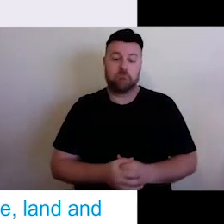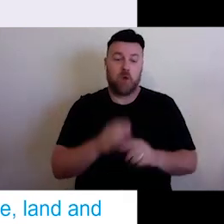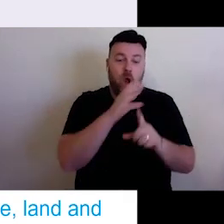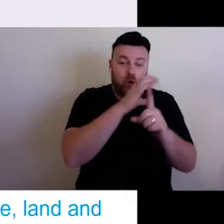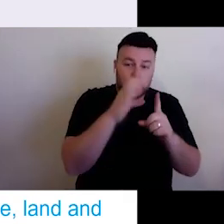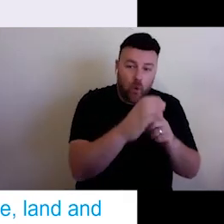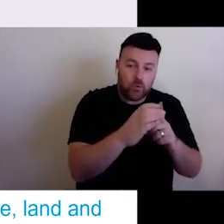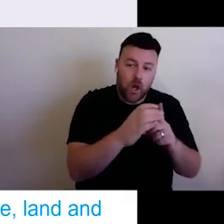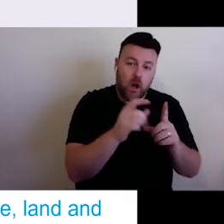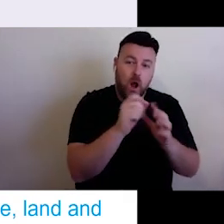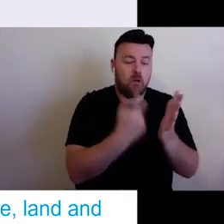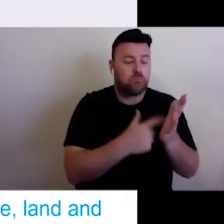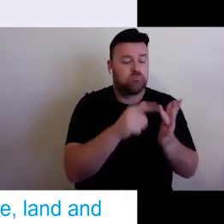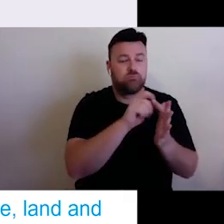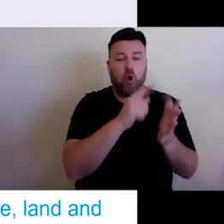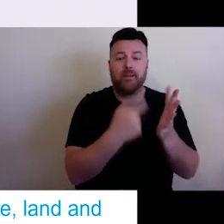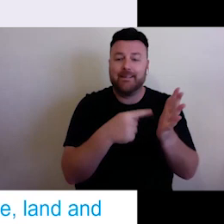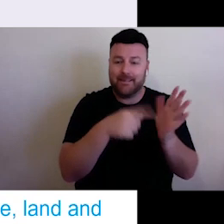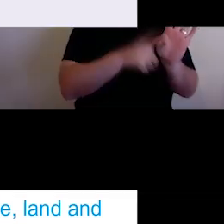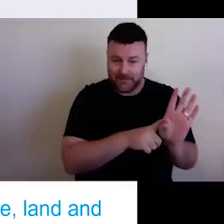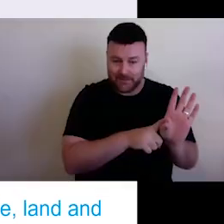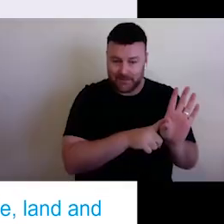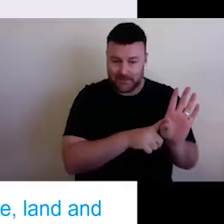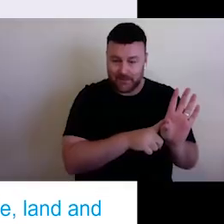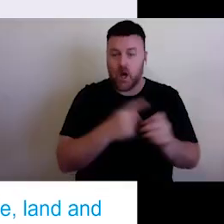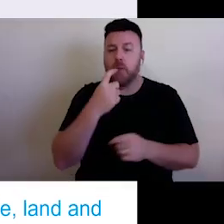call them artefacts but for Indigenous people they are our